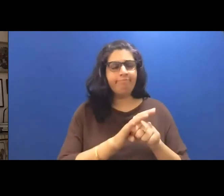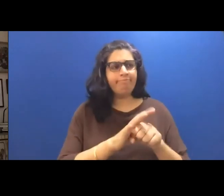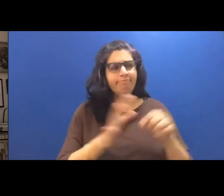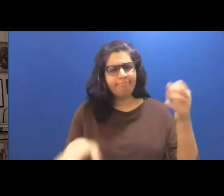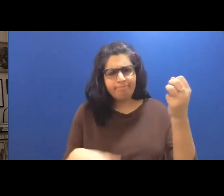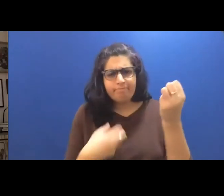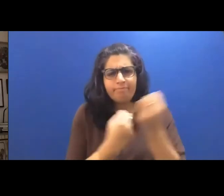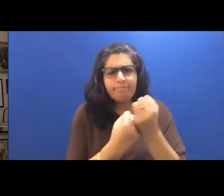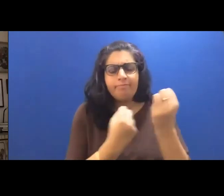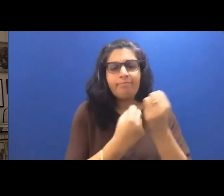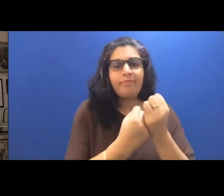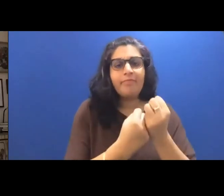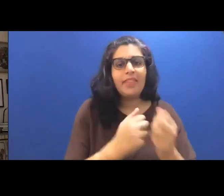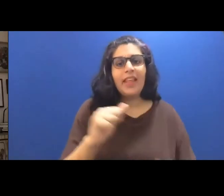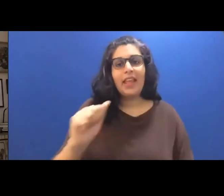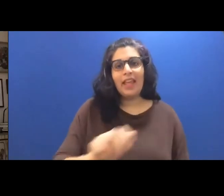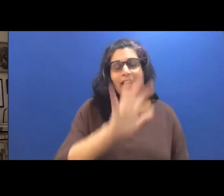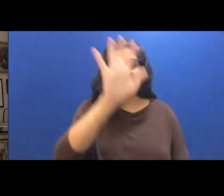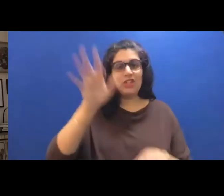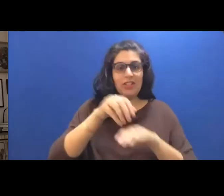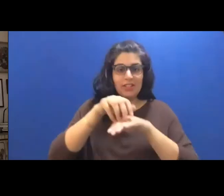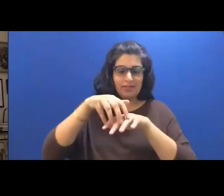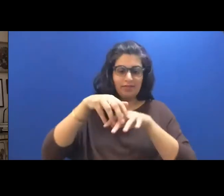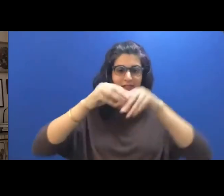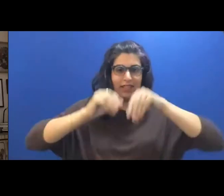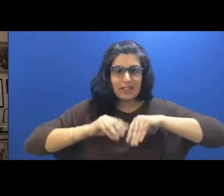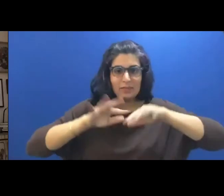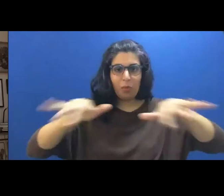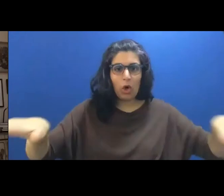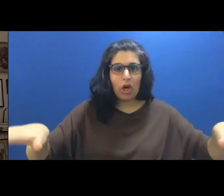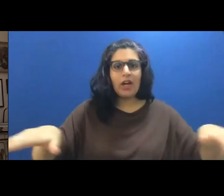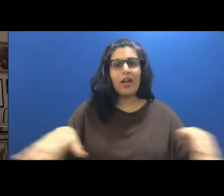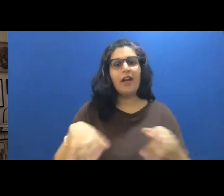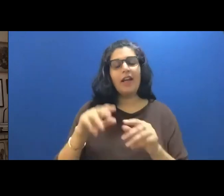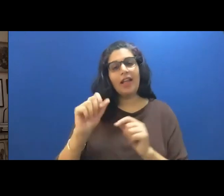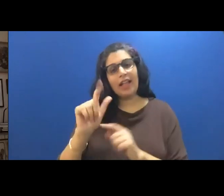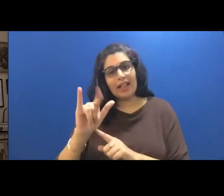Asian diasporic literature and storytelling. We hold frequent readings and conversations